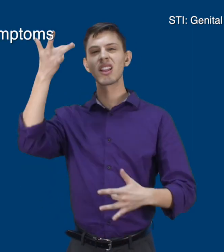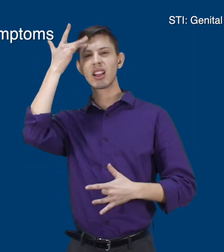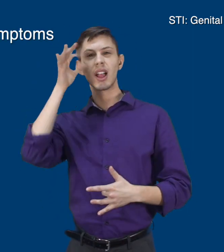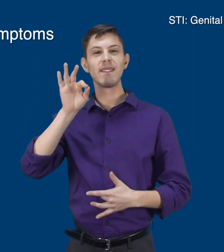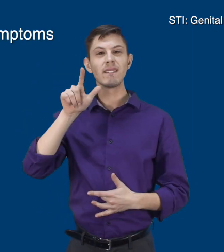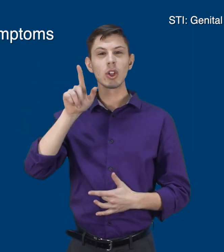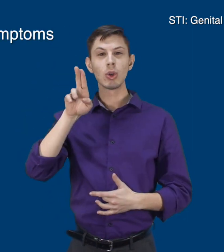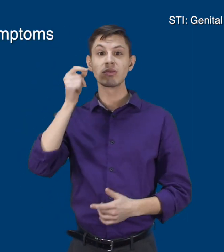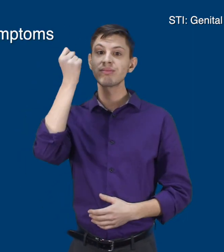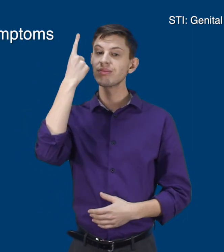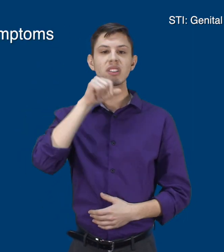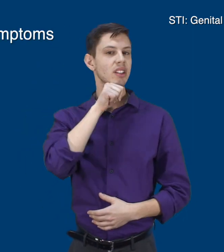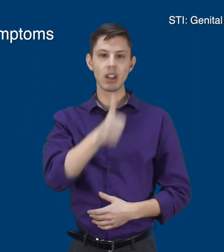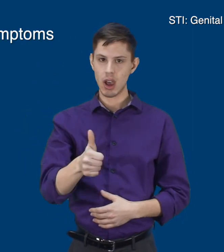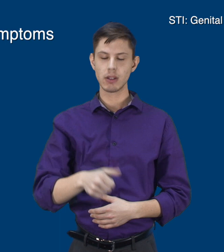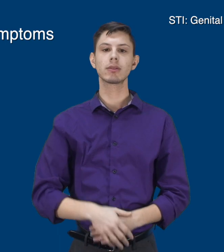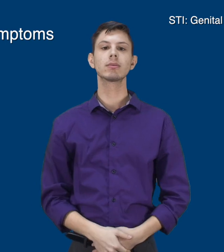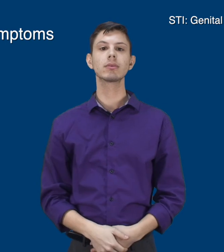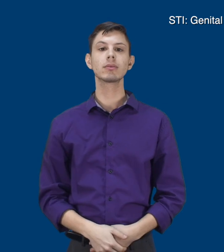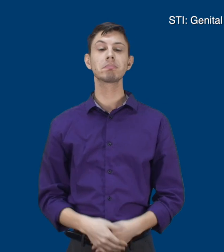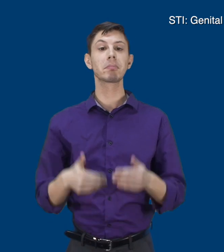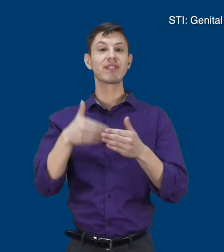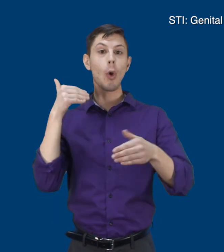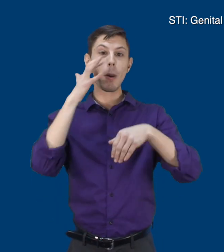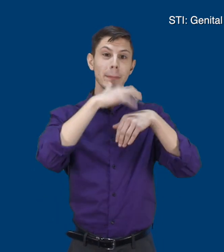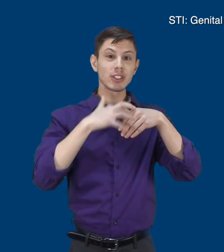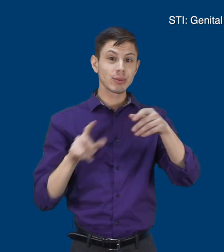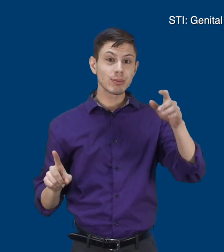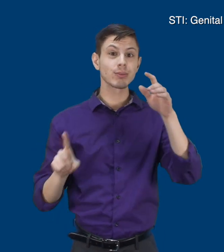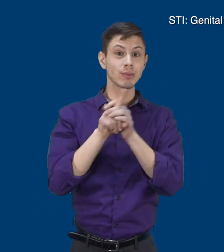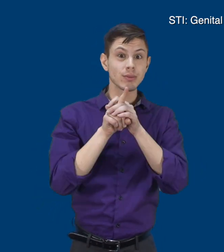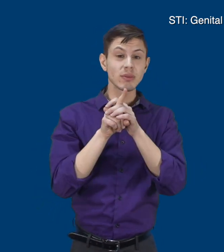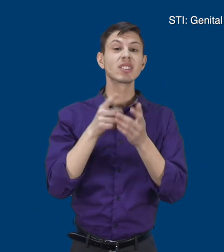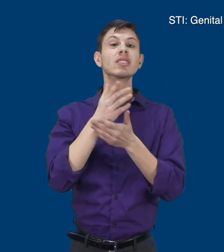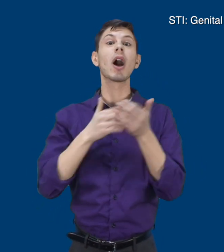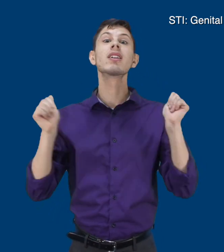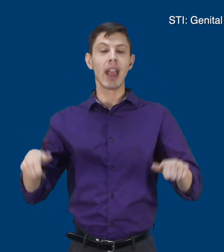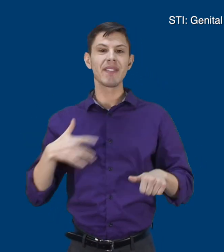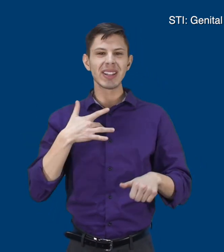Other symptoms may include flu-like symptoms but is not the flu. Some people experience symptoms before blisters develop,